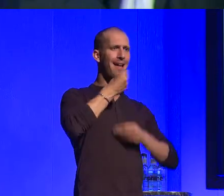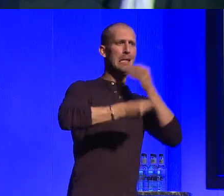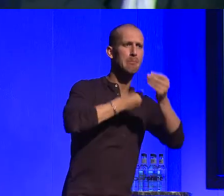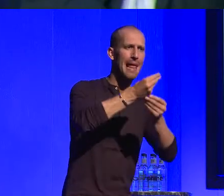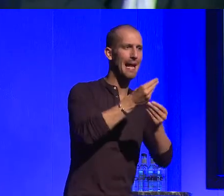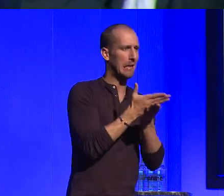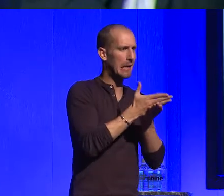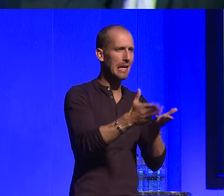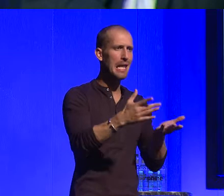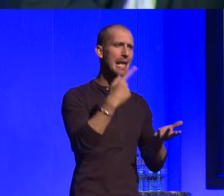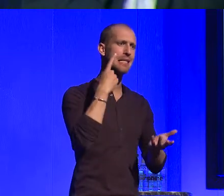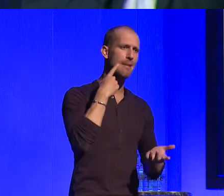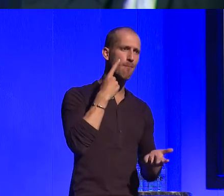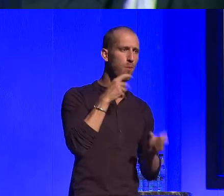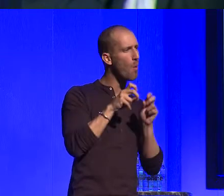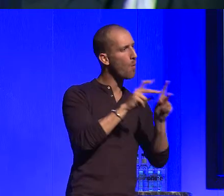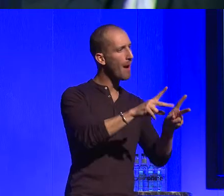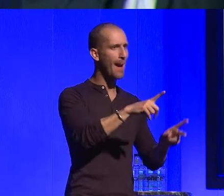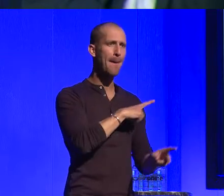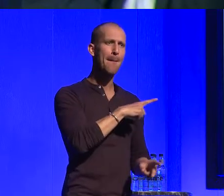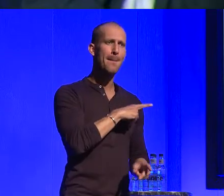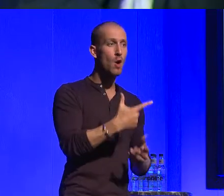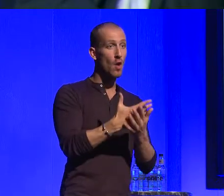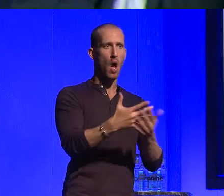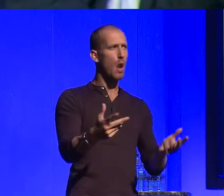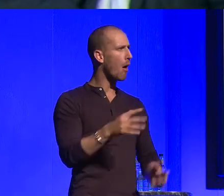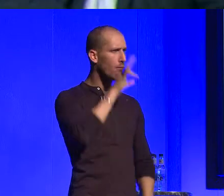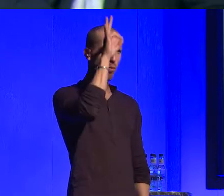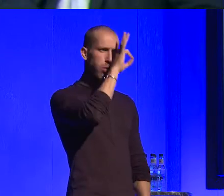with it, and helping guide them through and give them the data and information that they need.